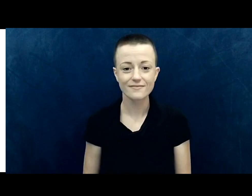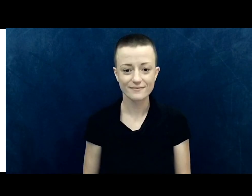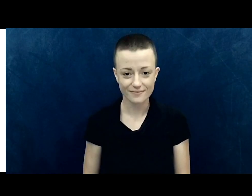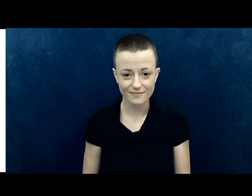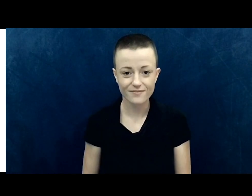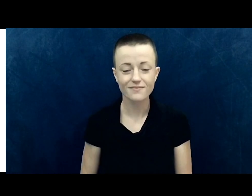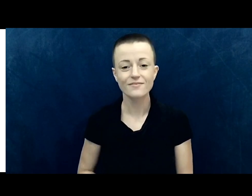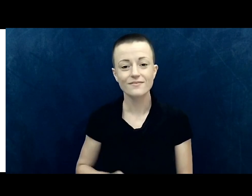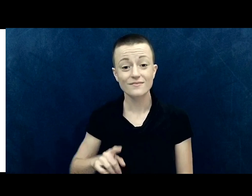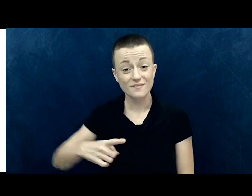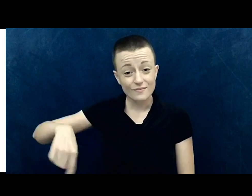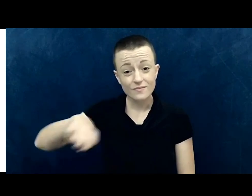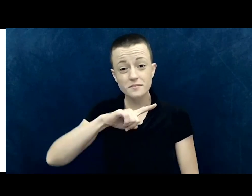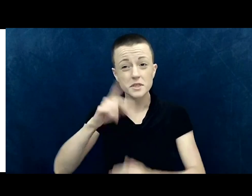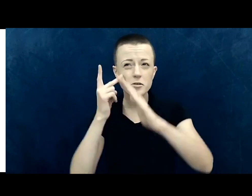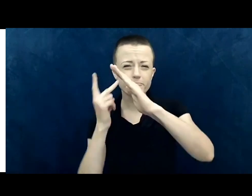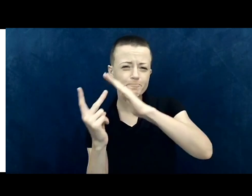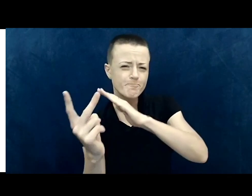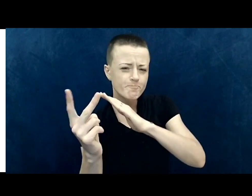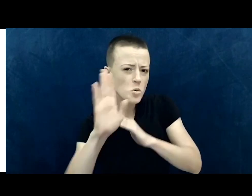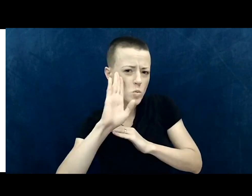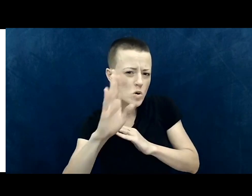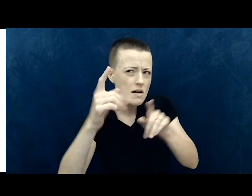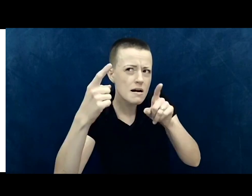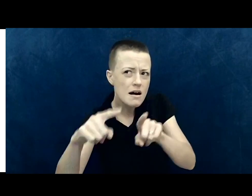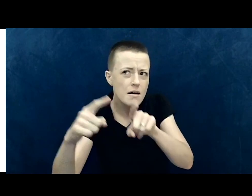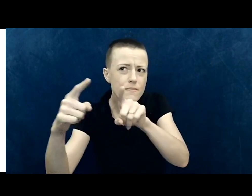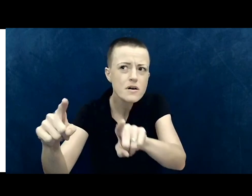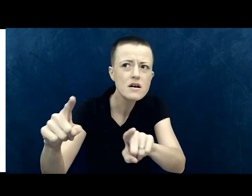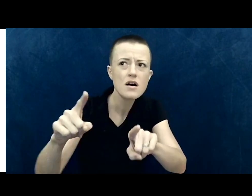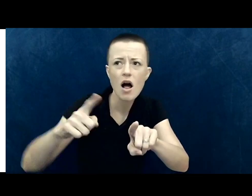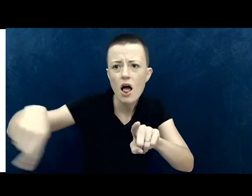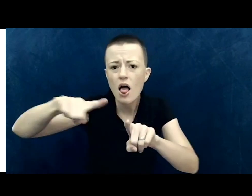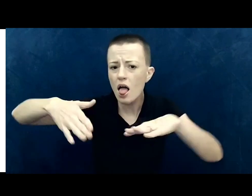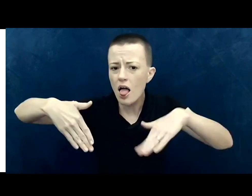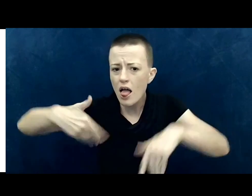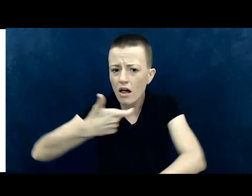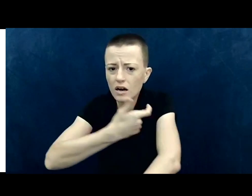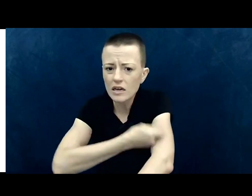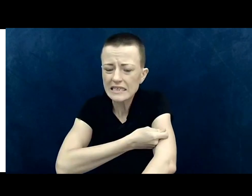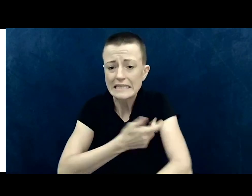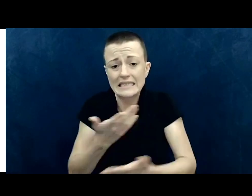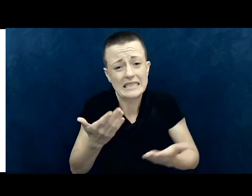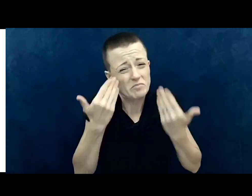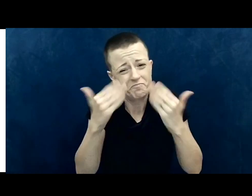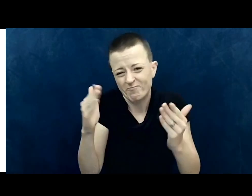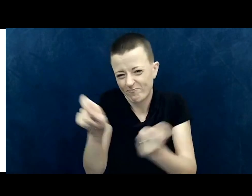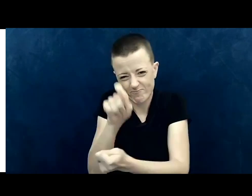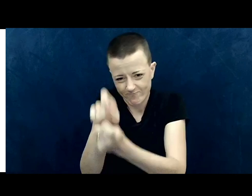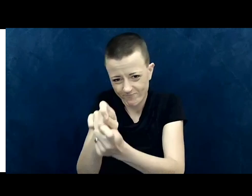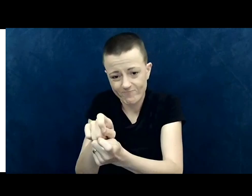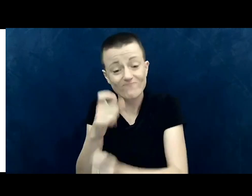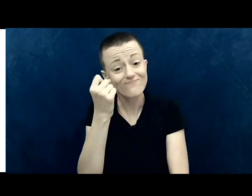We can’t always predict how severe the outcomes will be among those who aren’t vaccinated, and we have a duty to protect everyone.